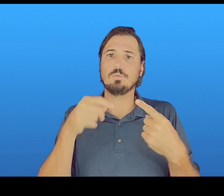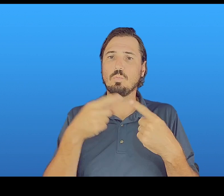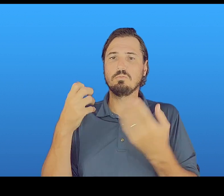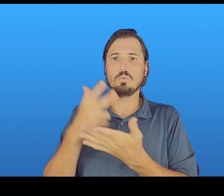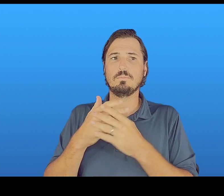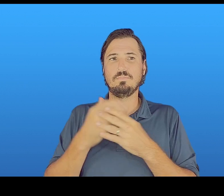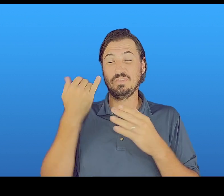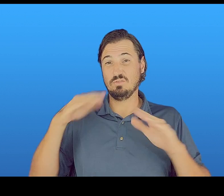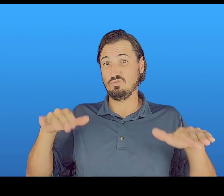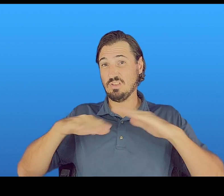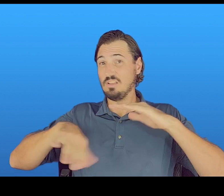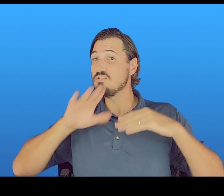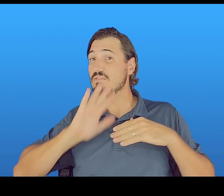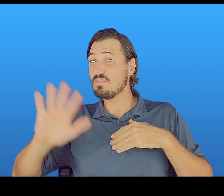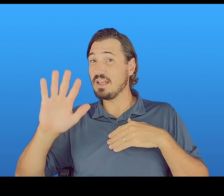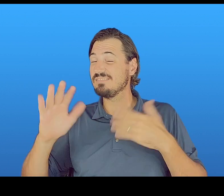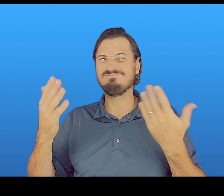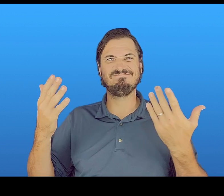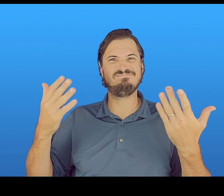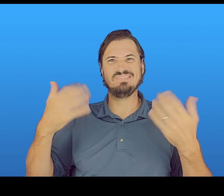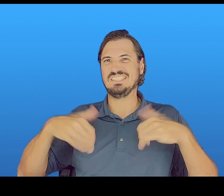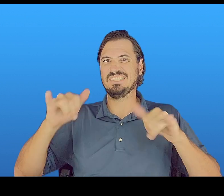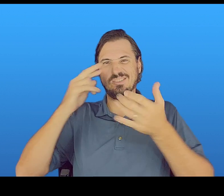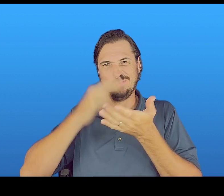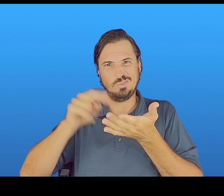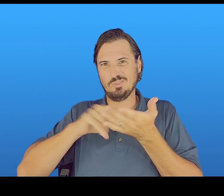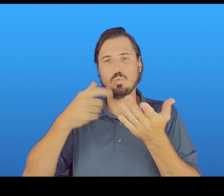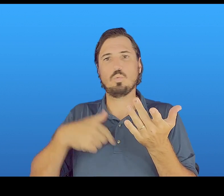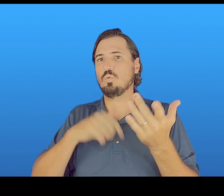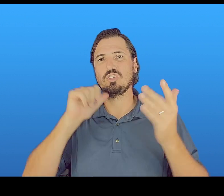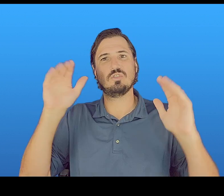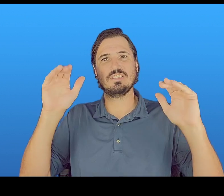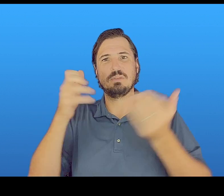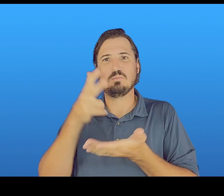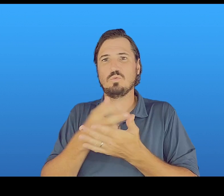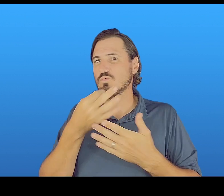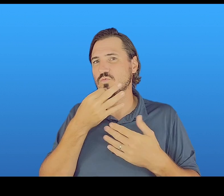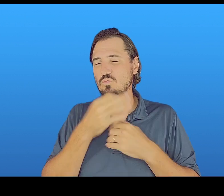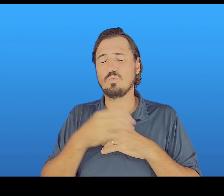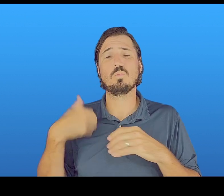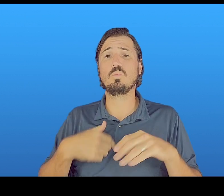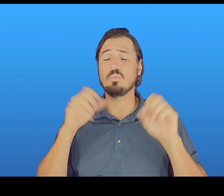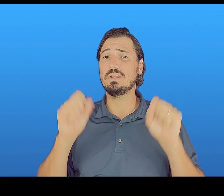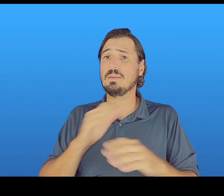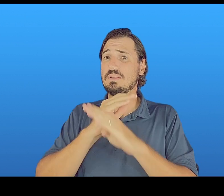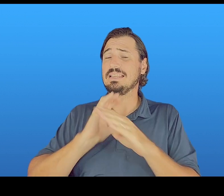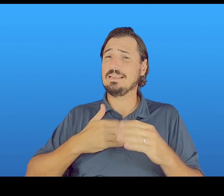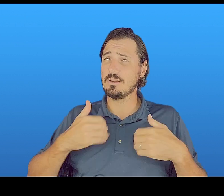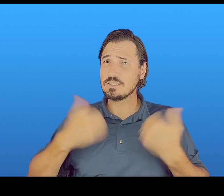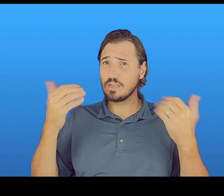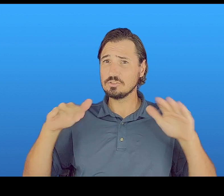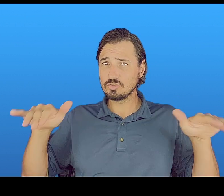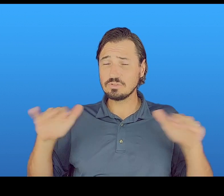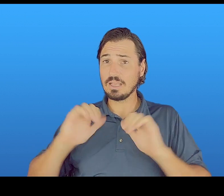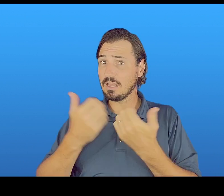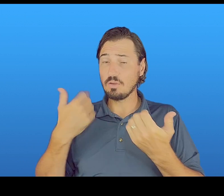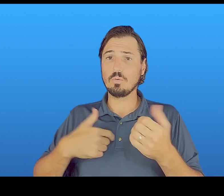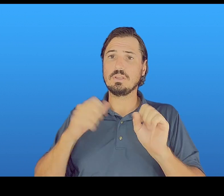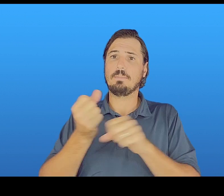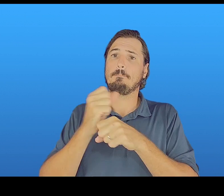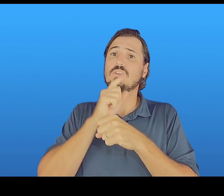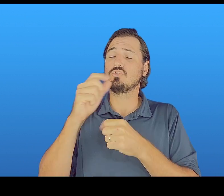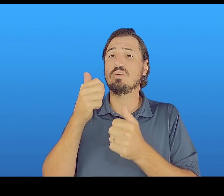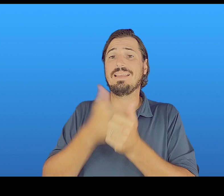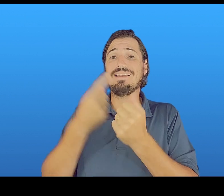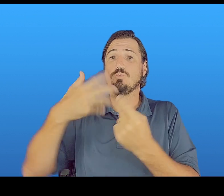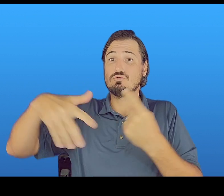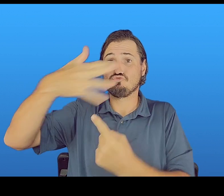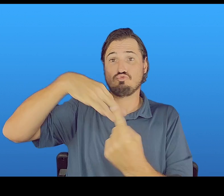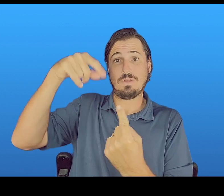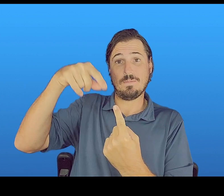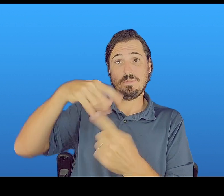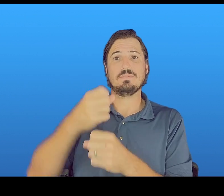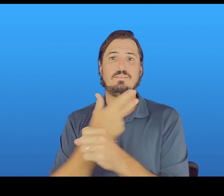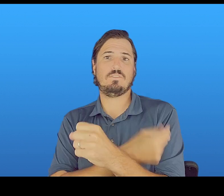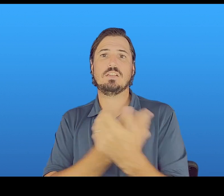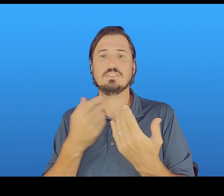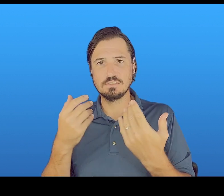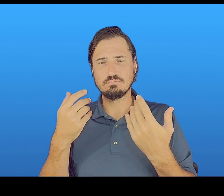For children younger than 5, clinical trials are still underway and approval is not expected anytime soon. We can help protect our youngest keiki by being sure everyone around them gets